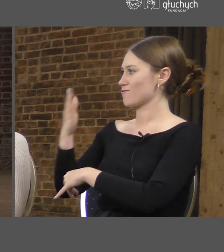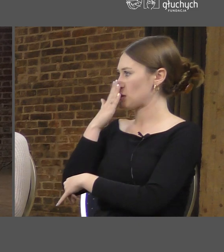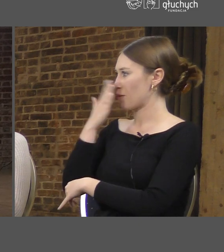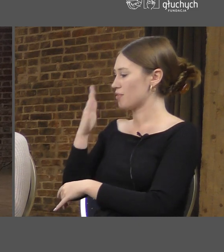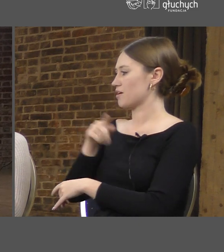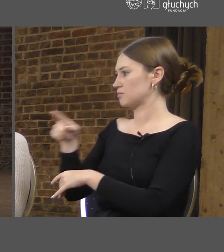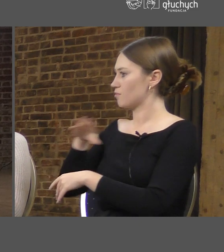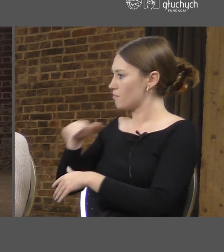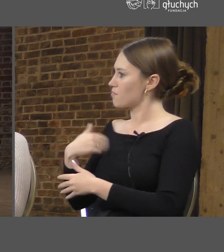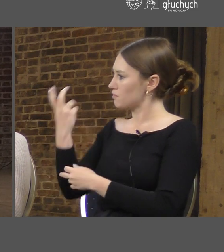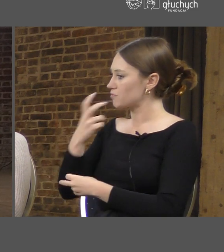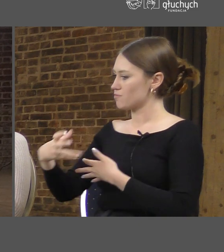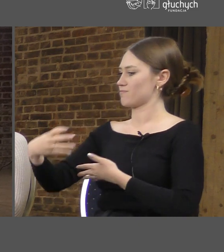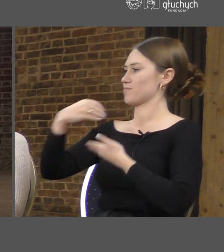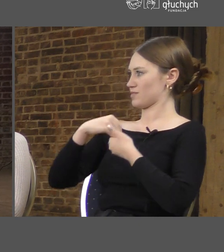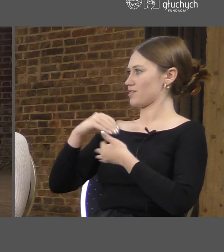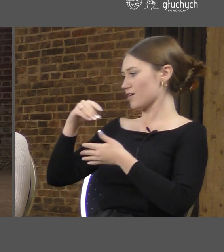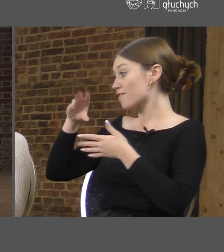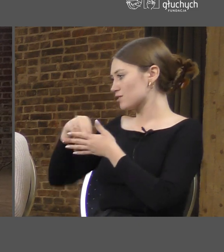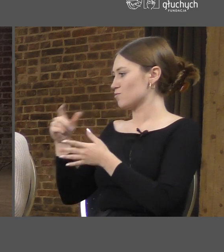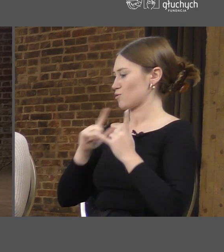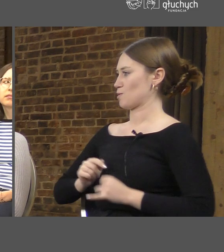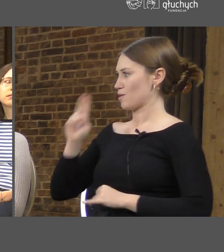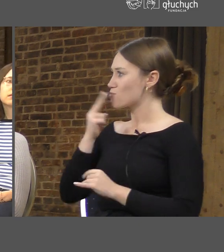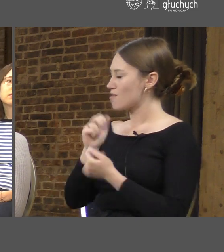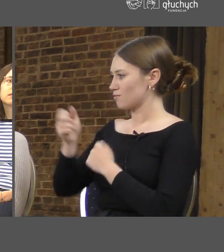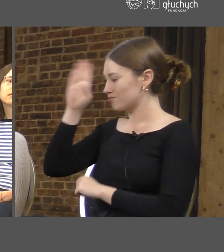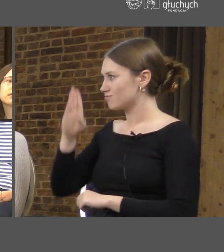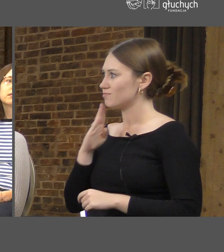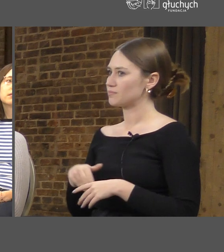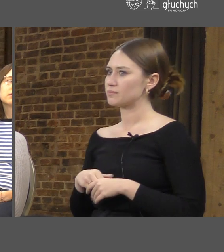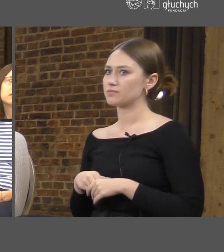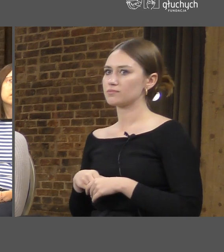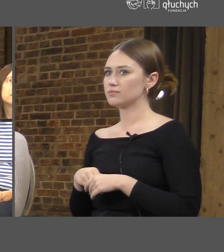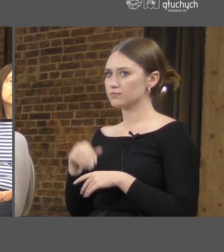that could be (introduced) when employing people who are deaf or hard of hearing. [Tomasz]: Sure. There you go.